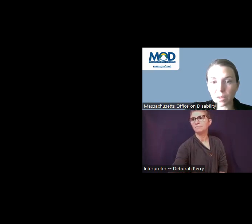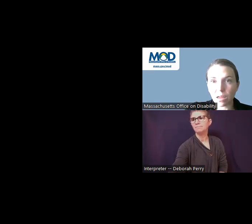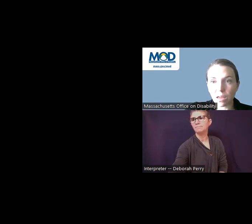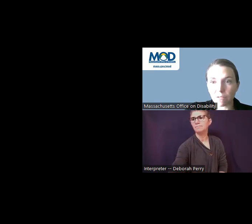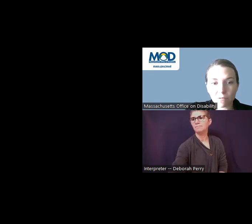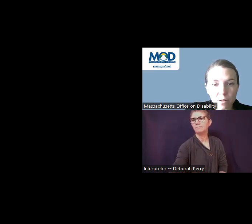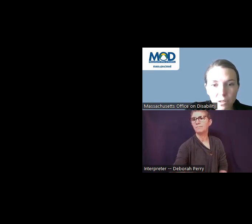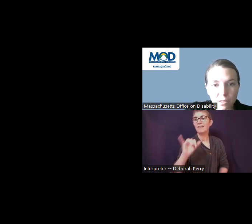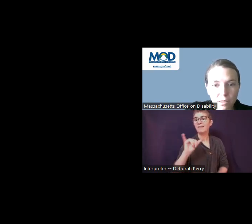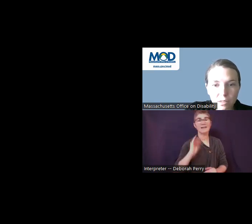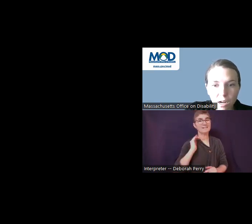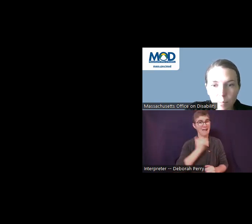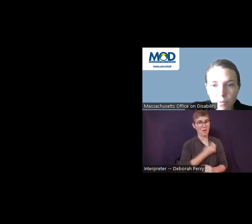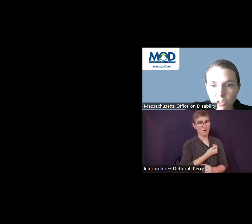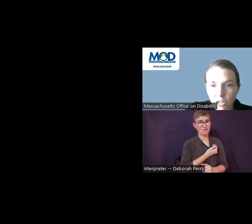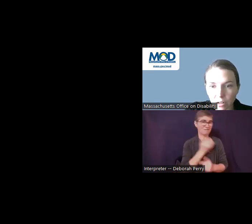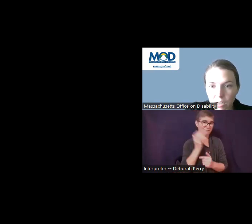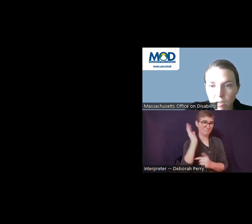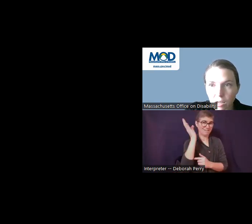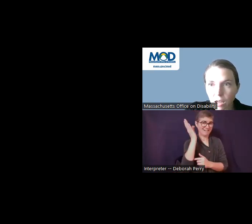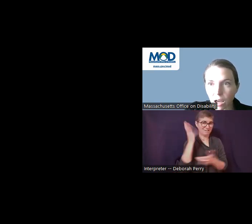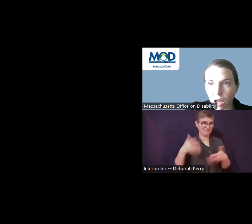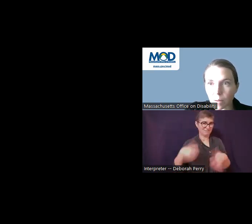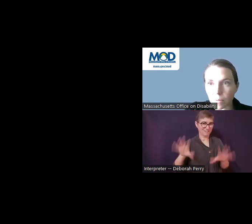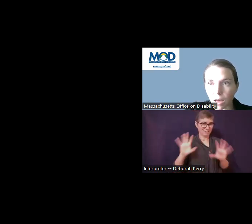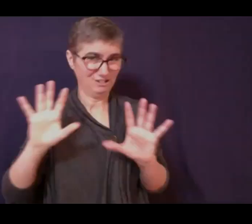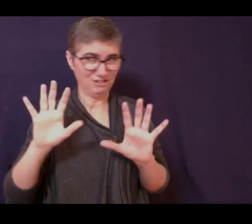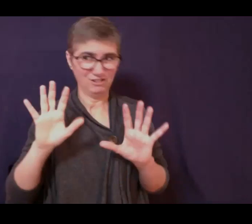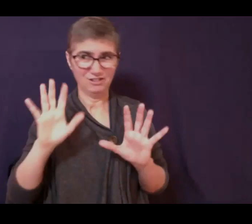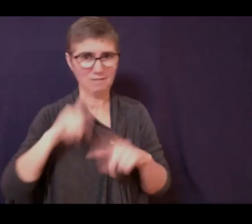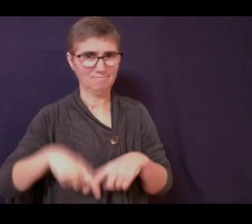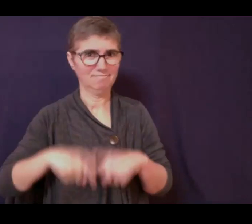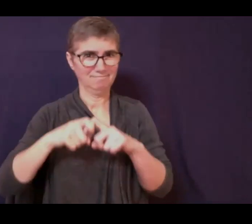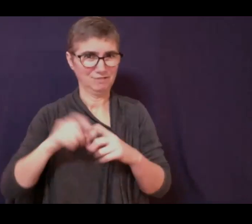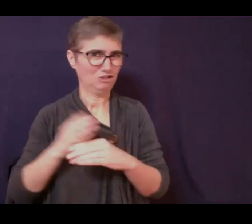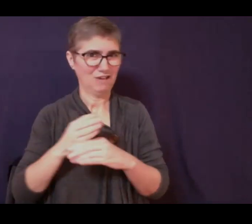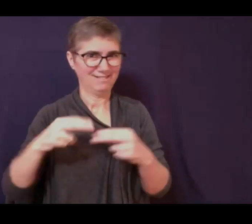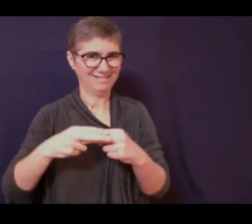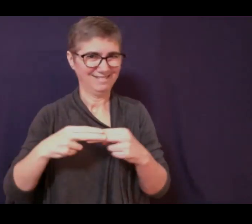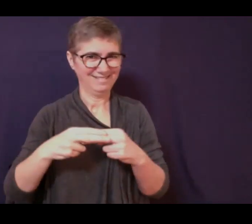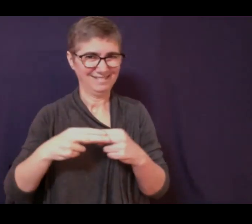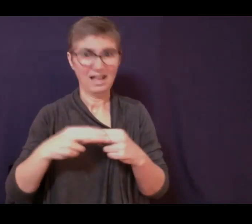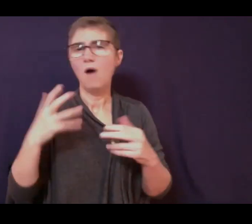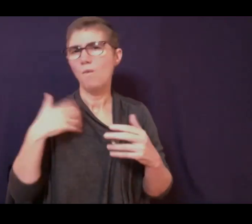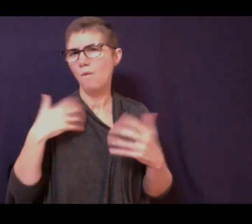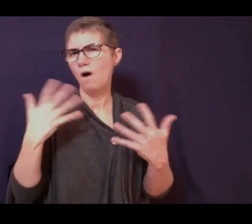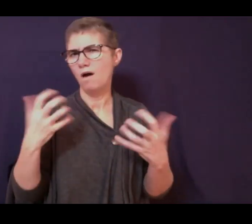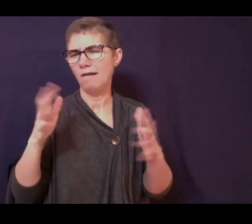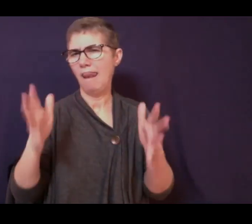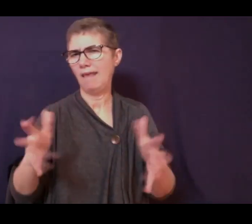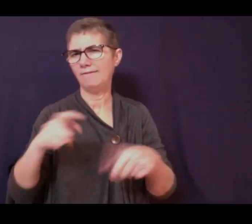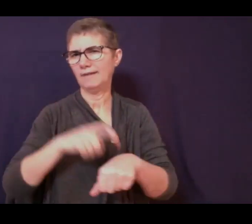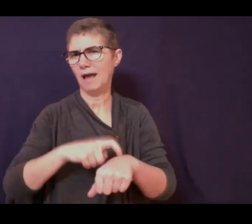if - let's stop this sharing. I wanted to have plenty of time for folks to ask questions